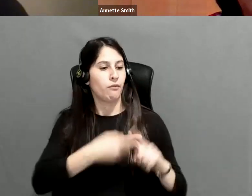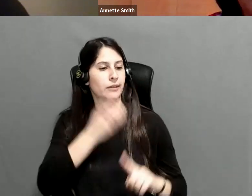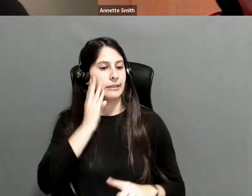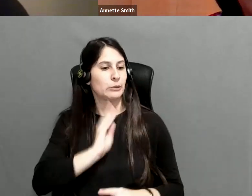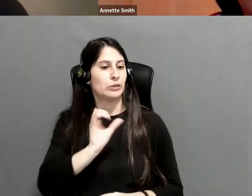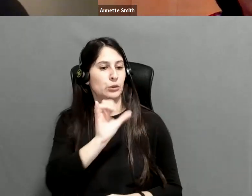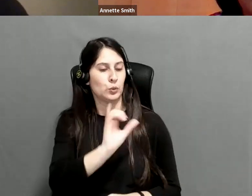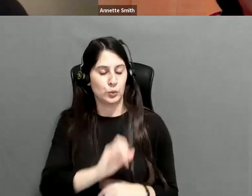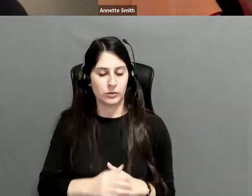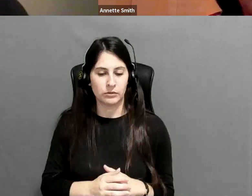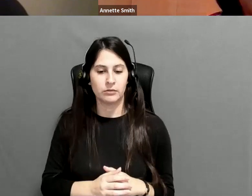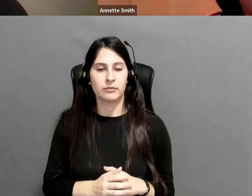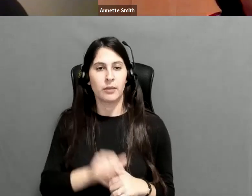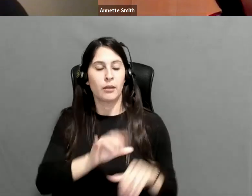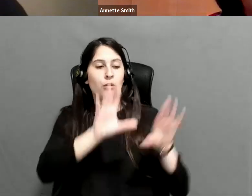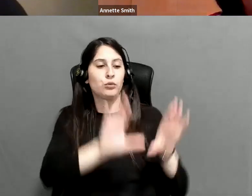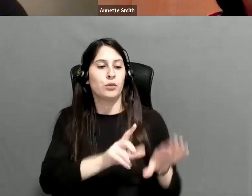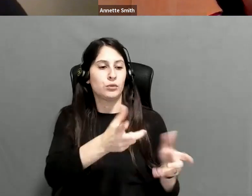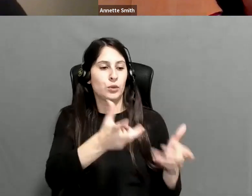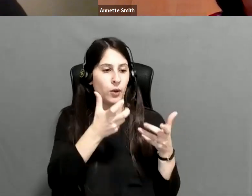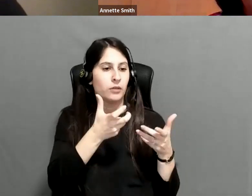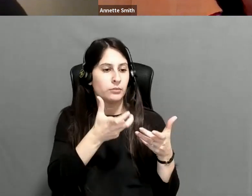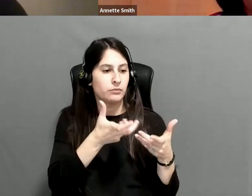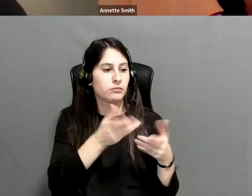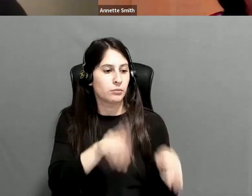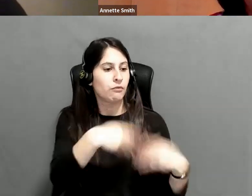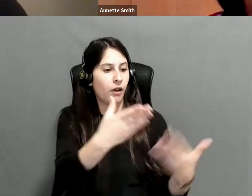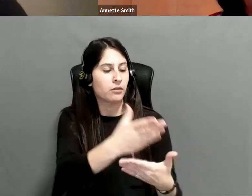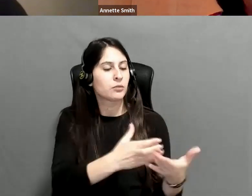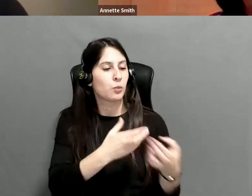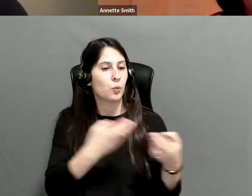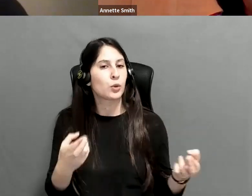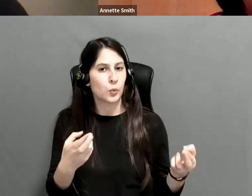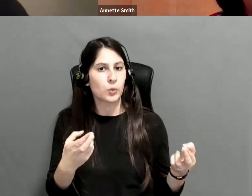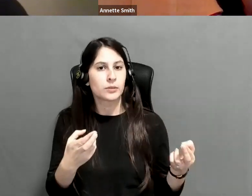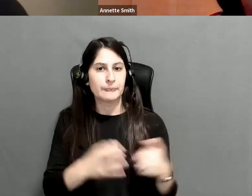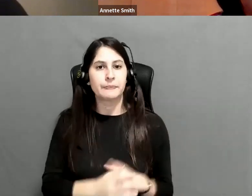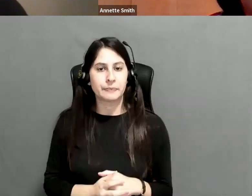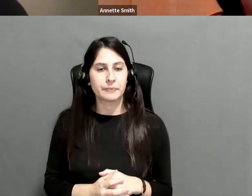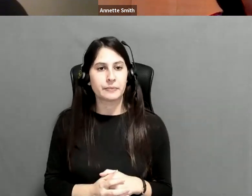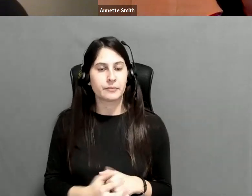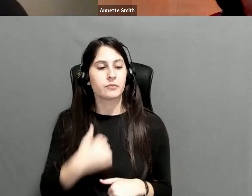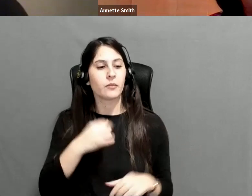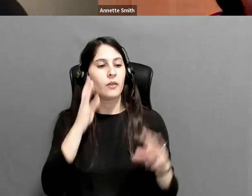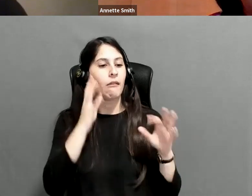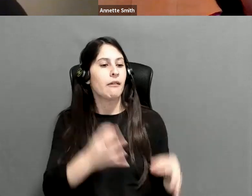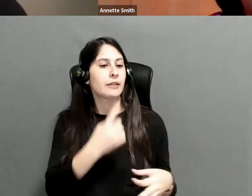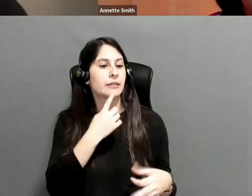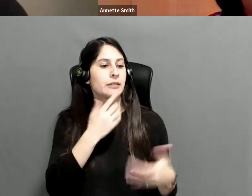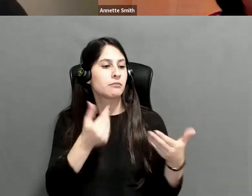disorder? Yeah, I'm sorry your friend is going through that. And that is great that you want to maybe